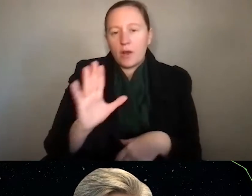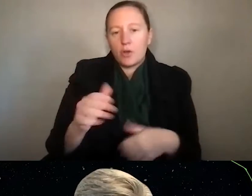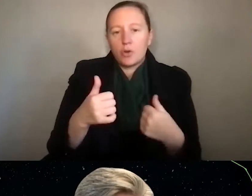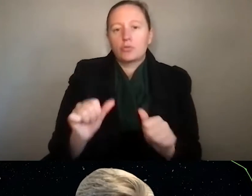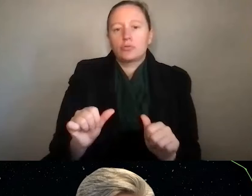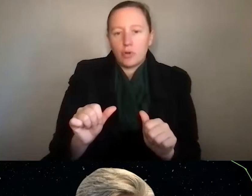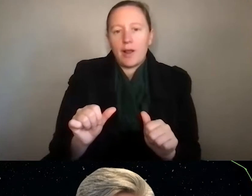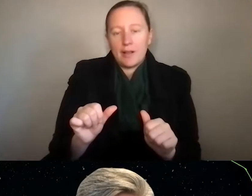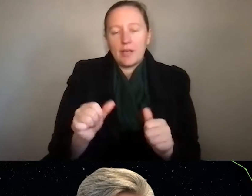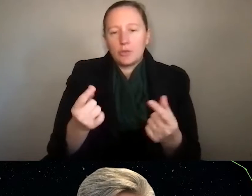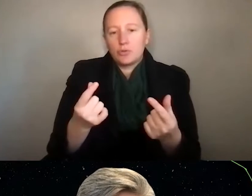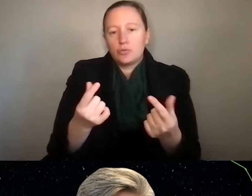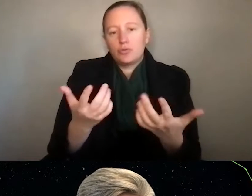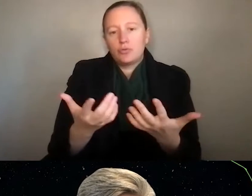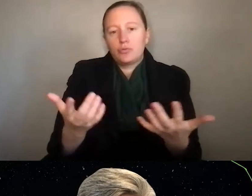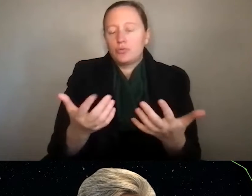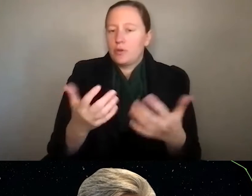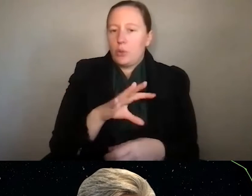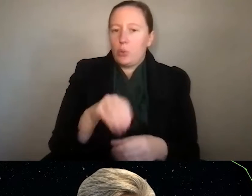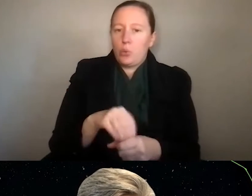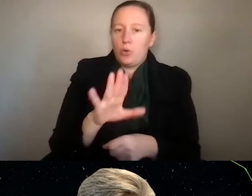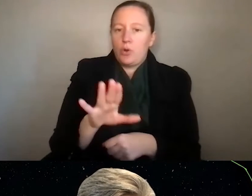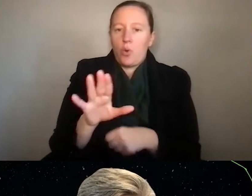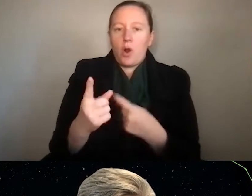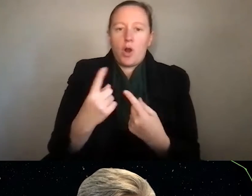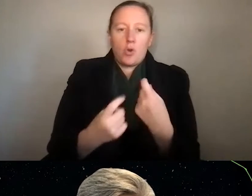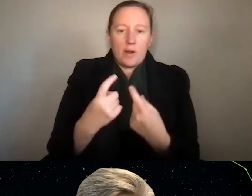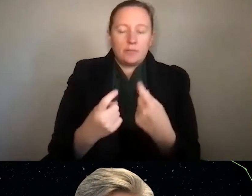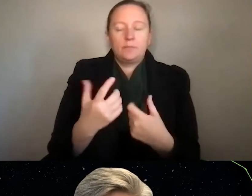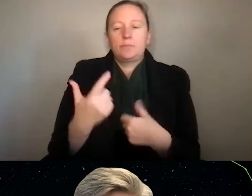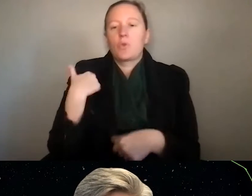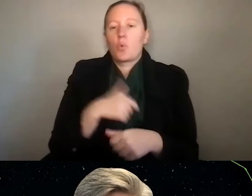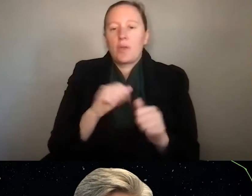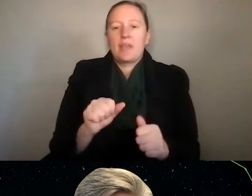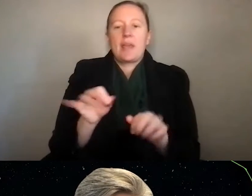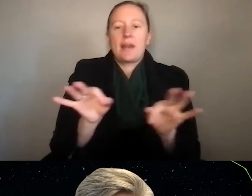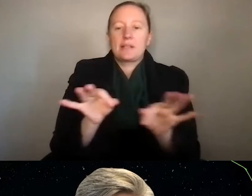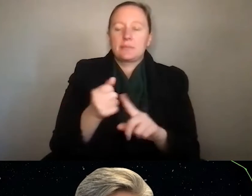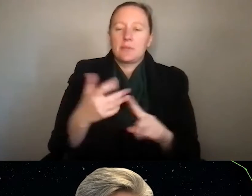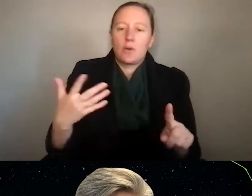your questions and then we can go on detail with you what you mean about educational research,